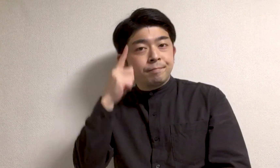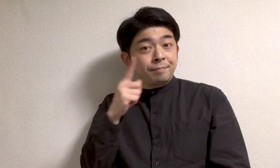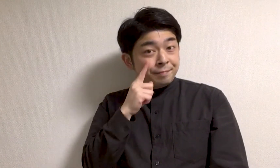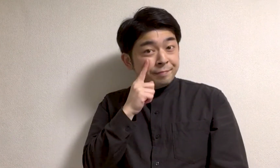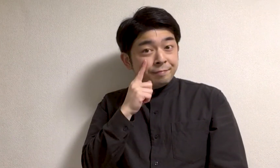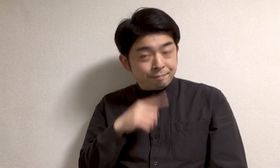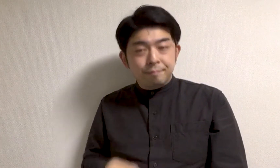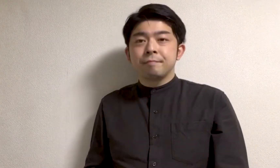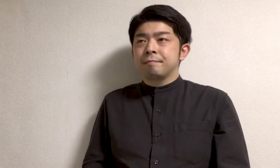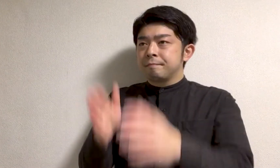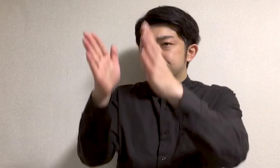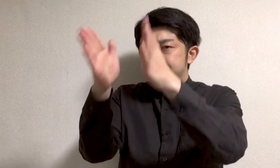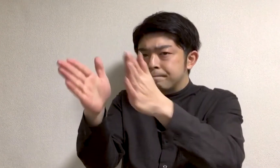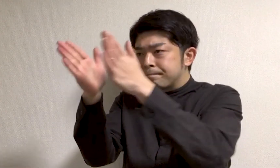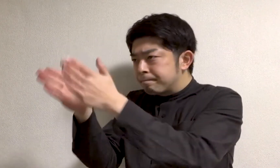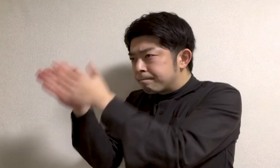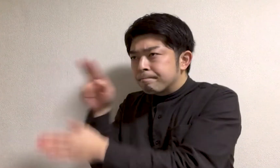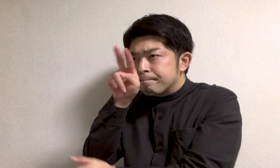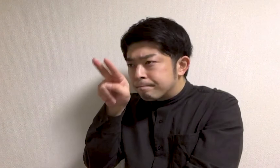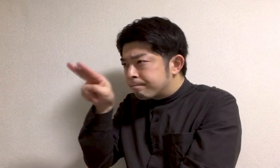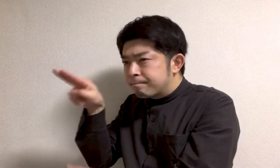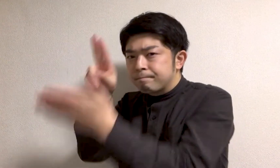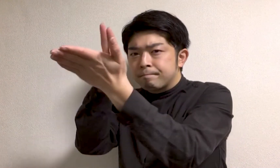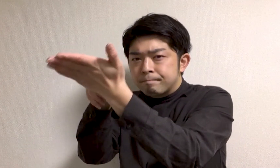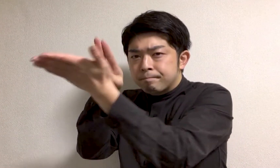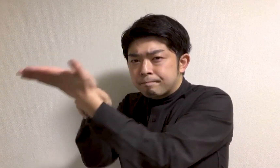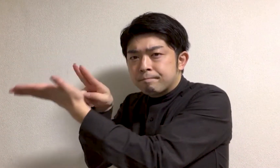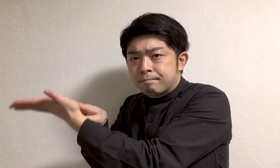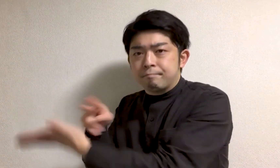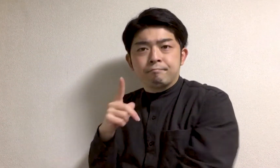This time, we can fix the viewpoint of seeing the event changing in time.